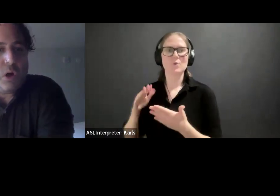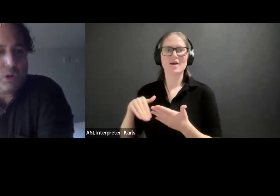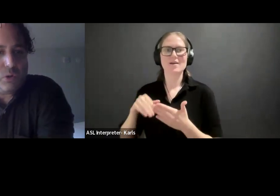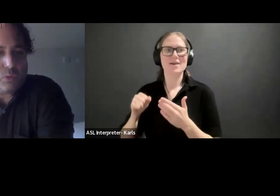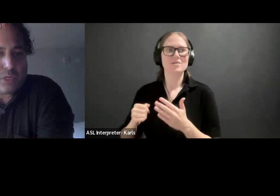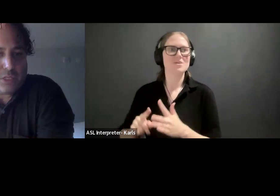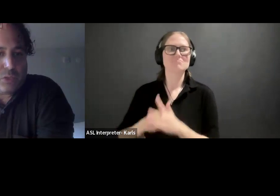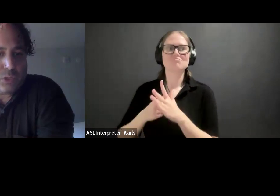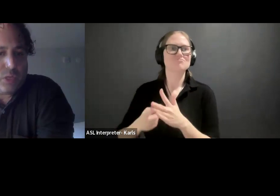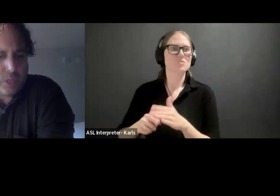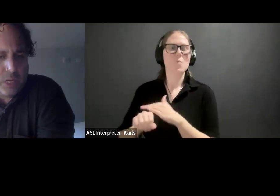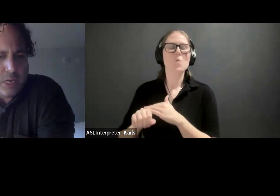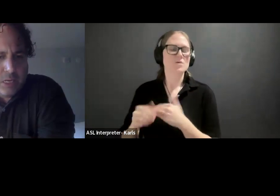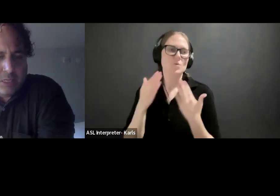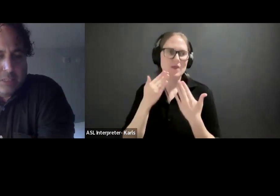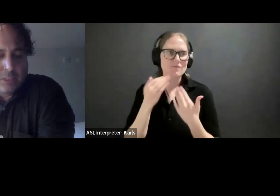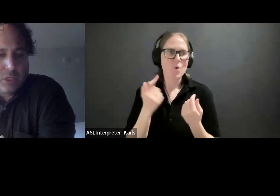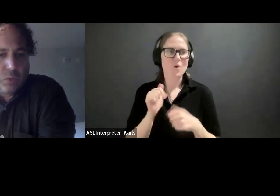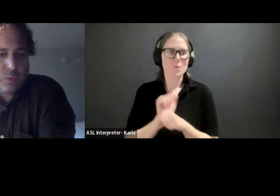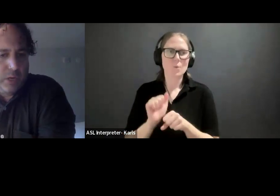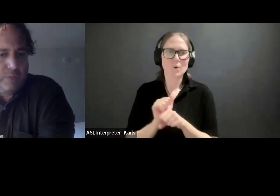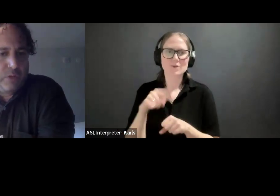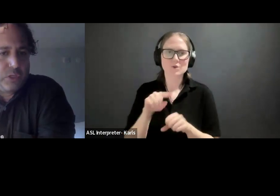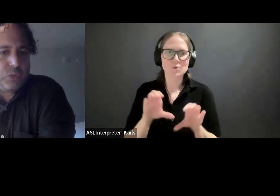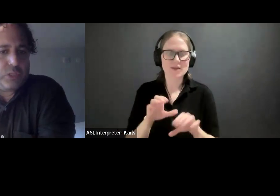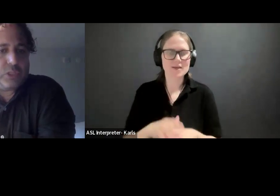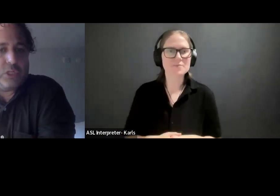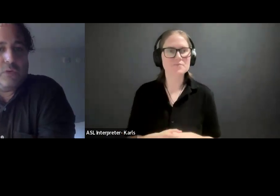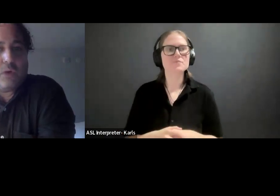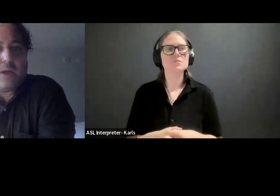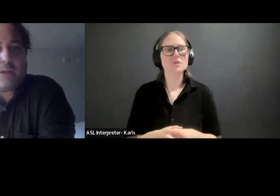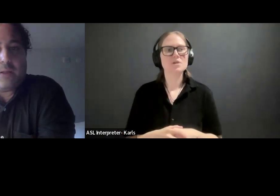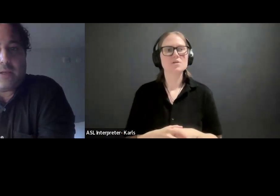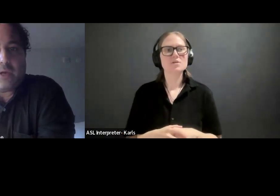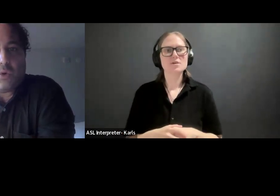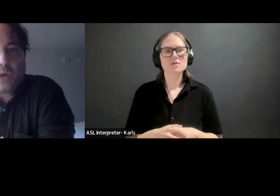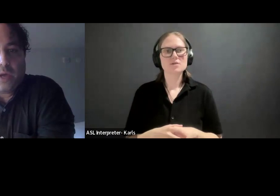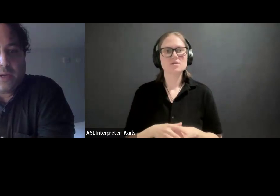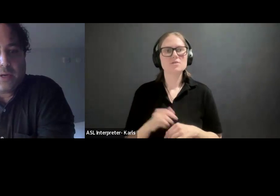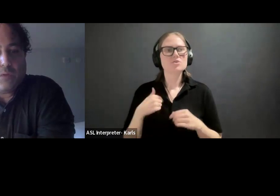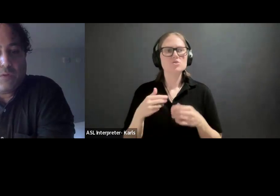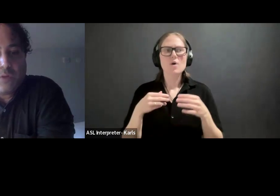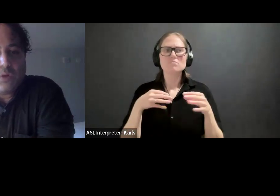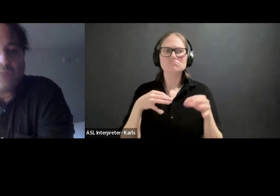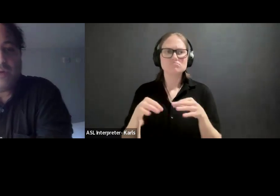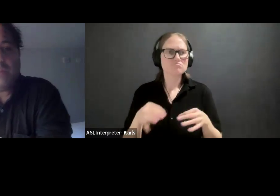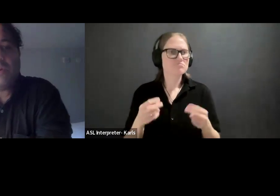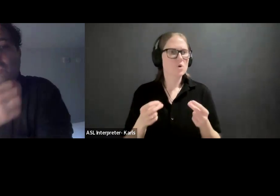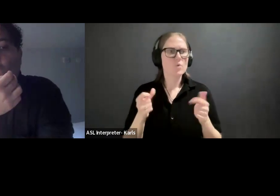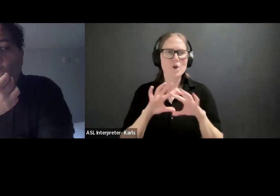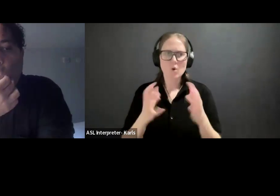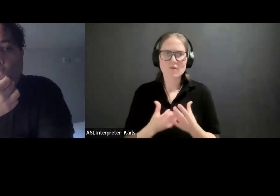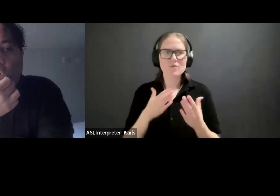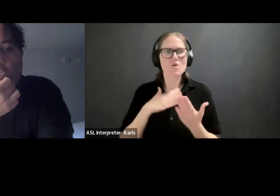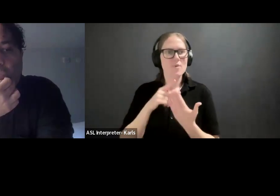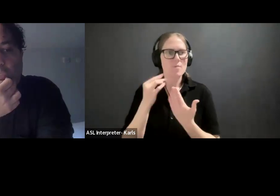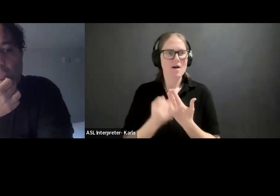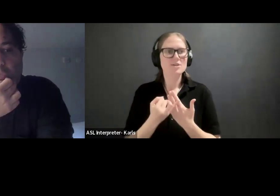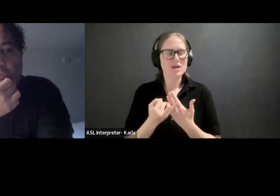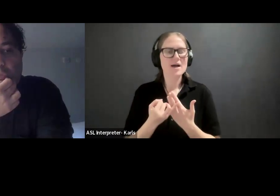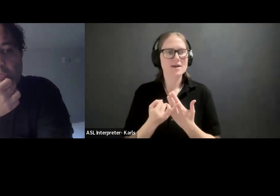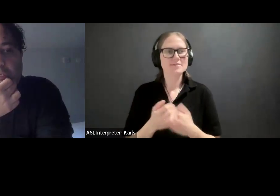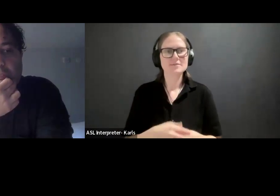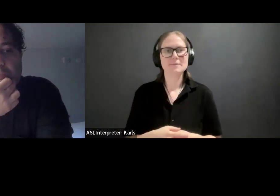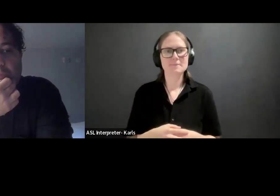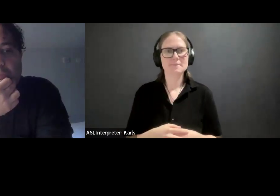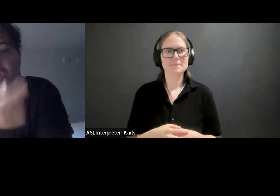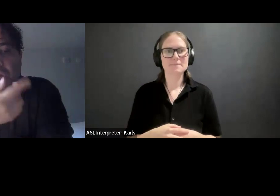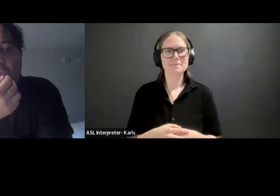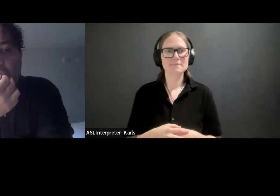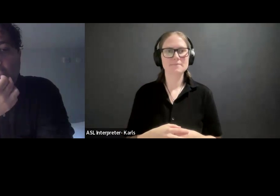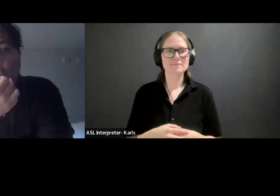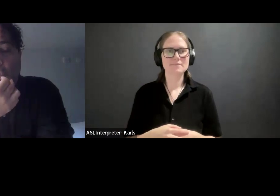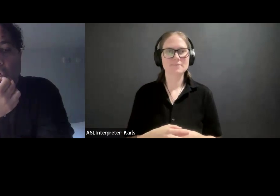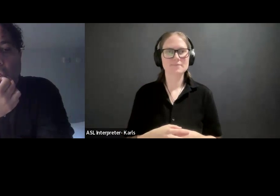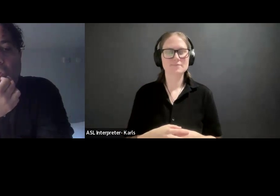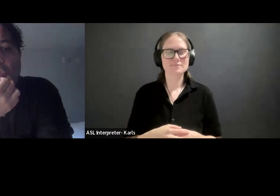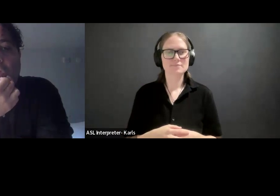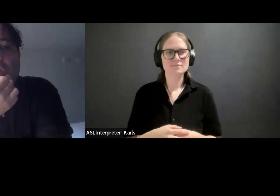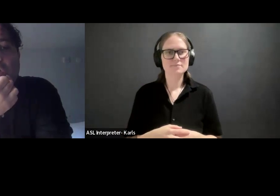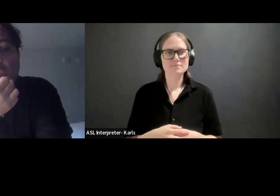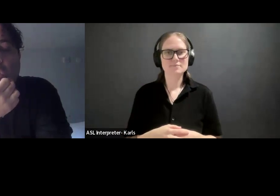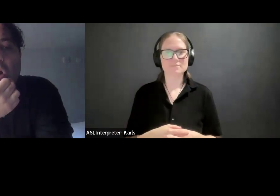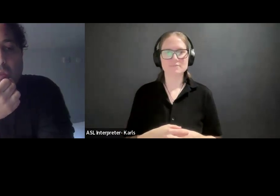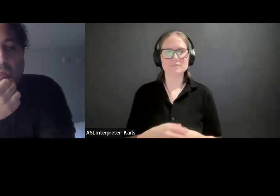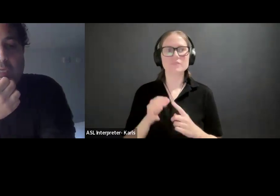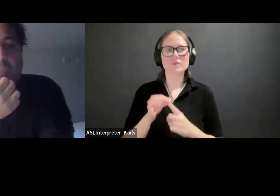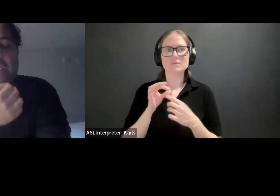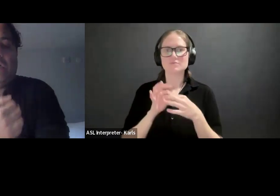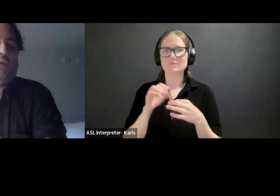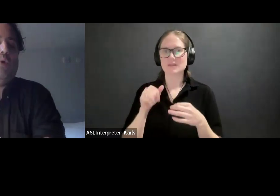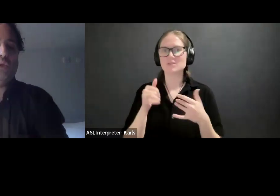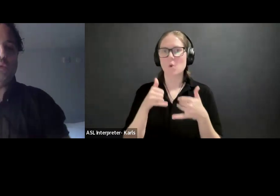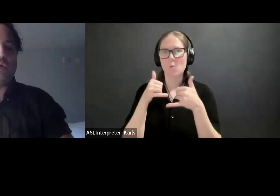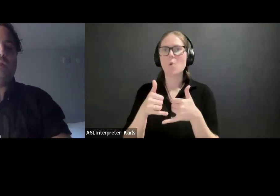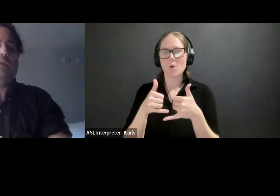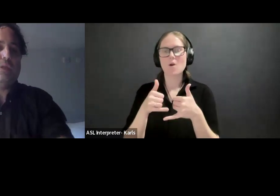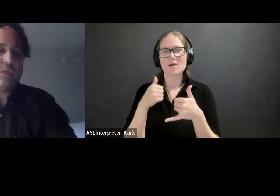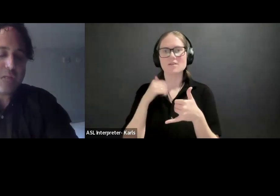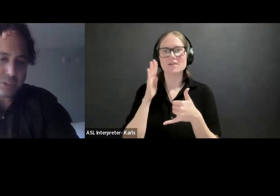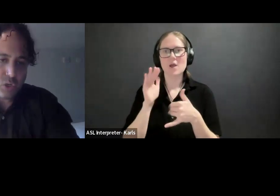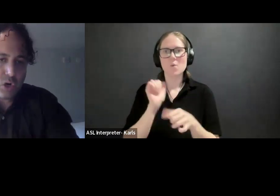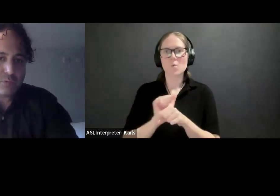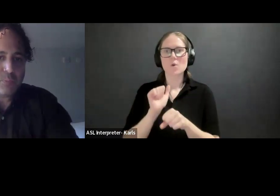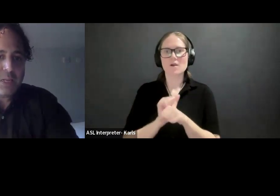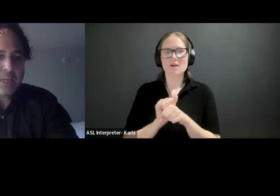all your work that you're doing. So without further ado, I just give you a quick overview of my project and especially regarding this award that I'm going to work on the CADS archives.